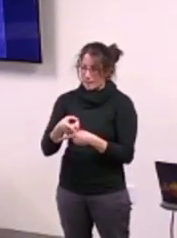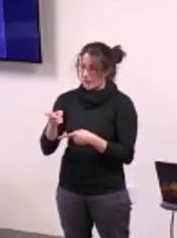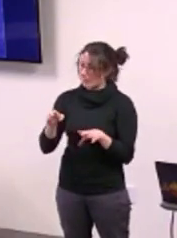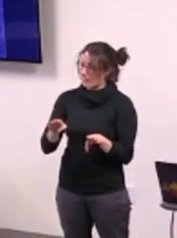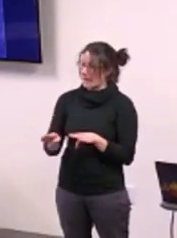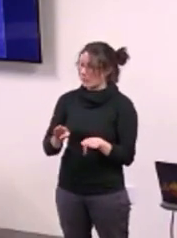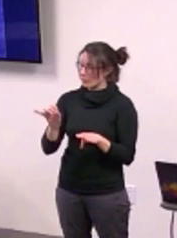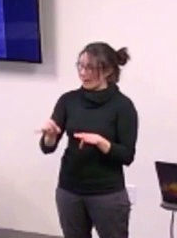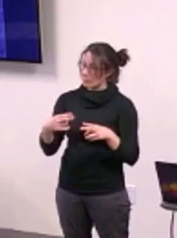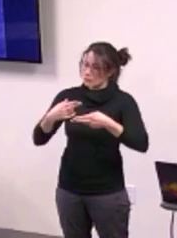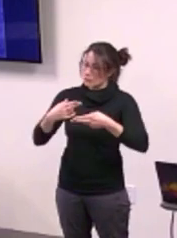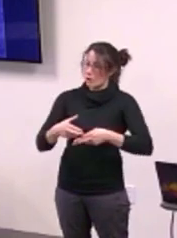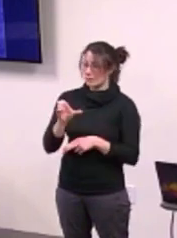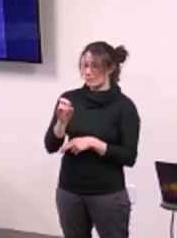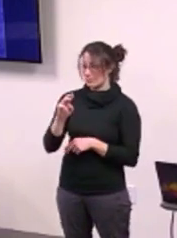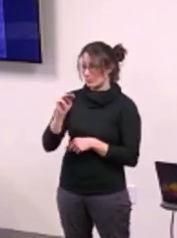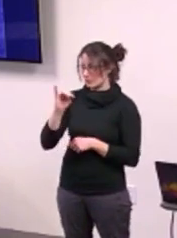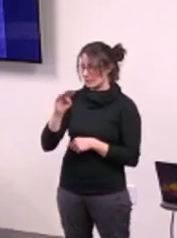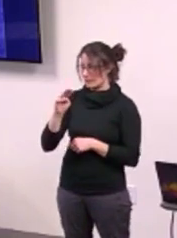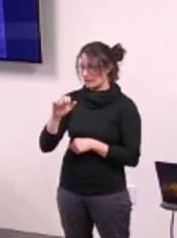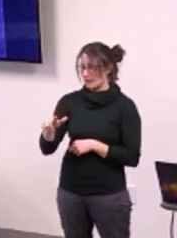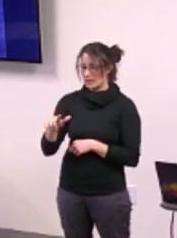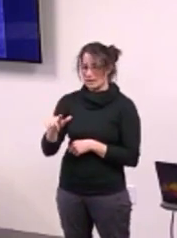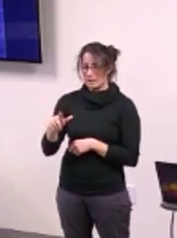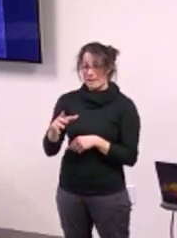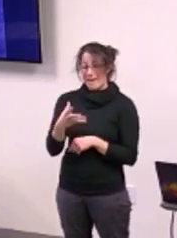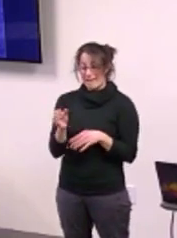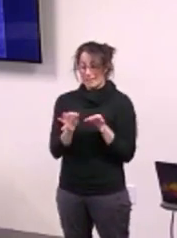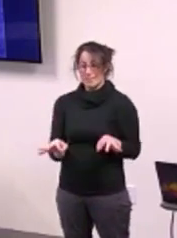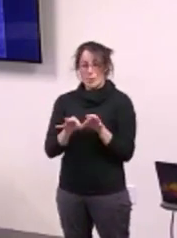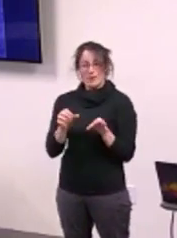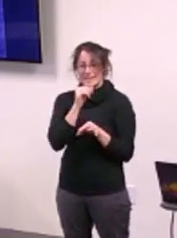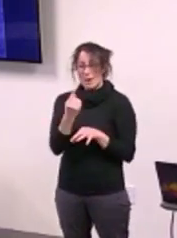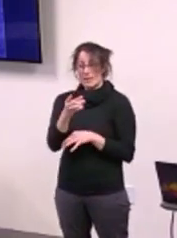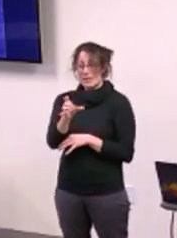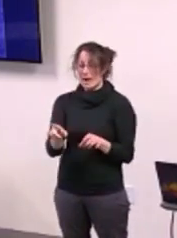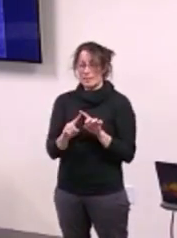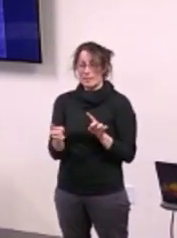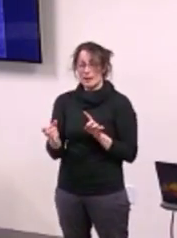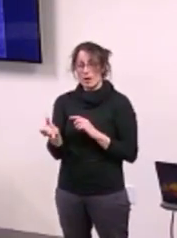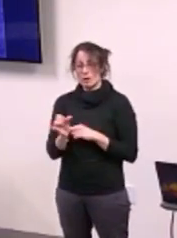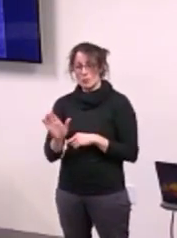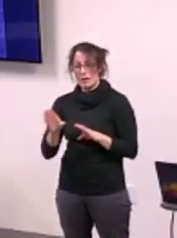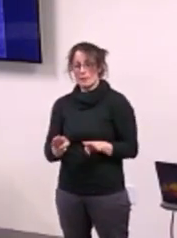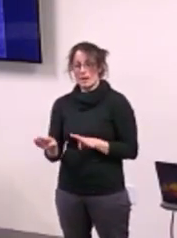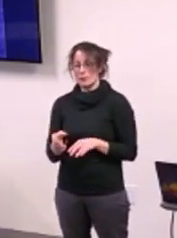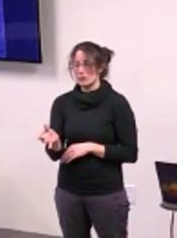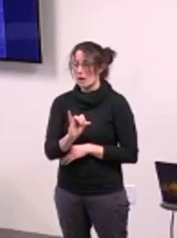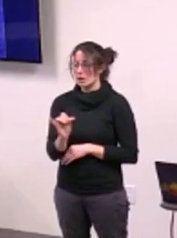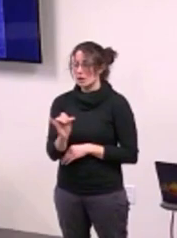Importantly, not only was their behavior criminal but their behavior was also deemed insane